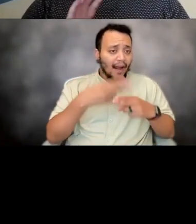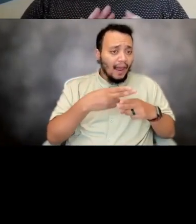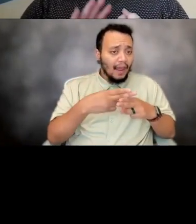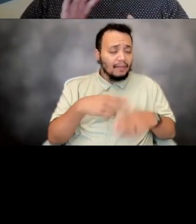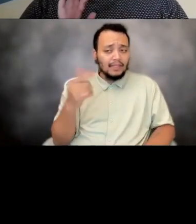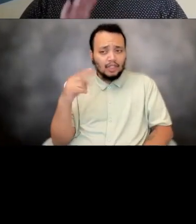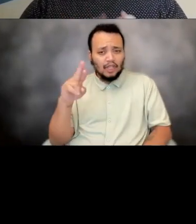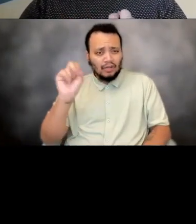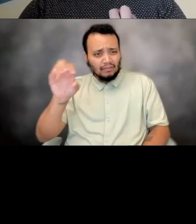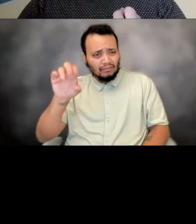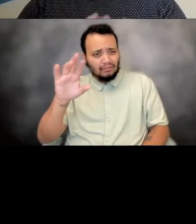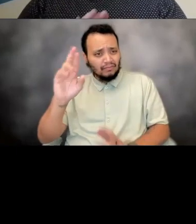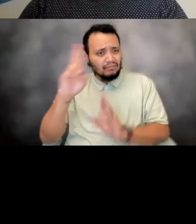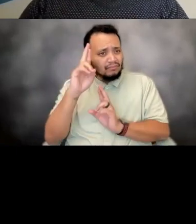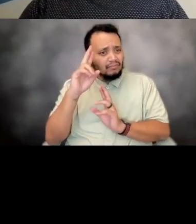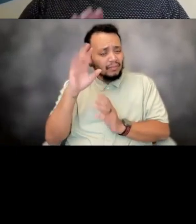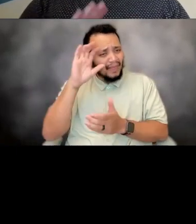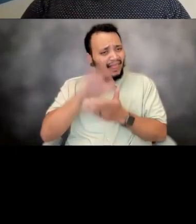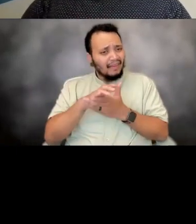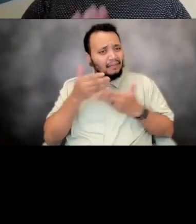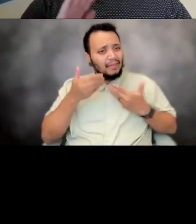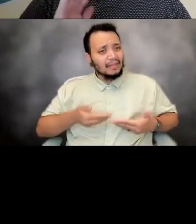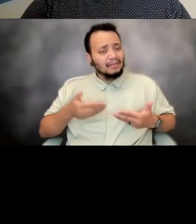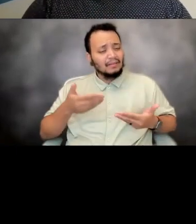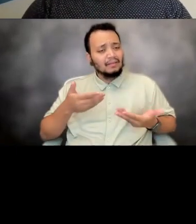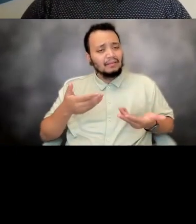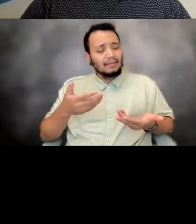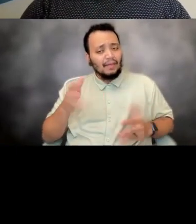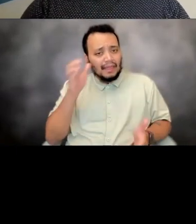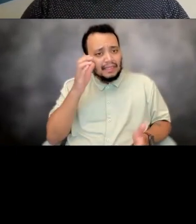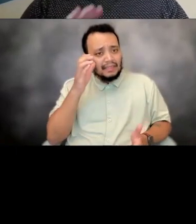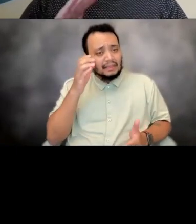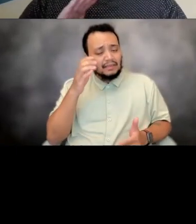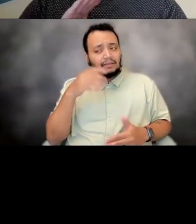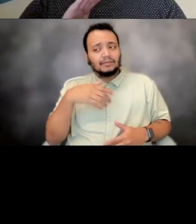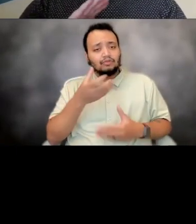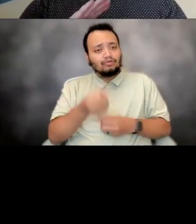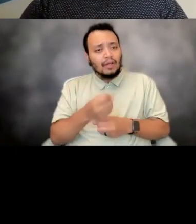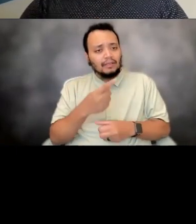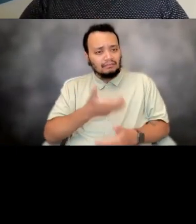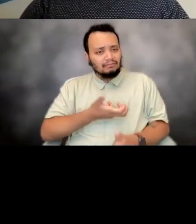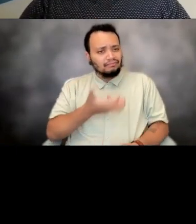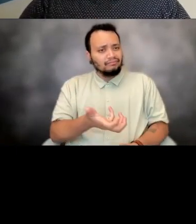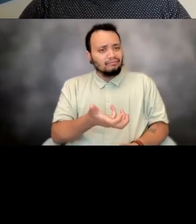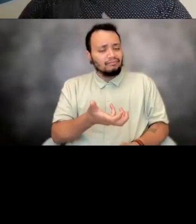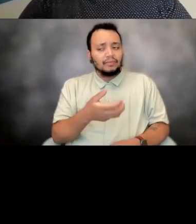Believe me about my culture, my race, my access needs. Just believe me,